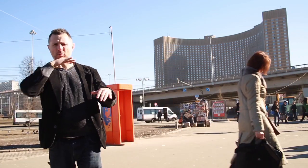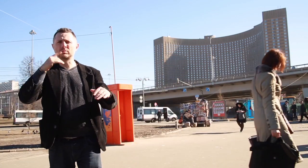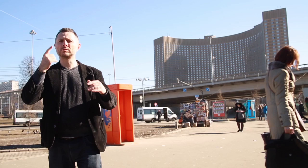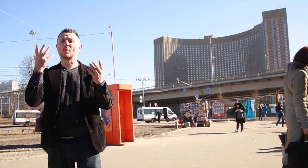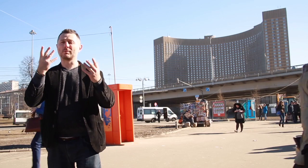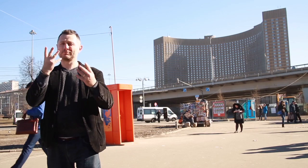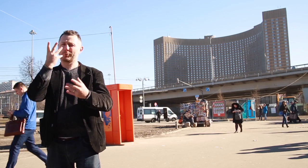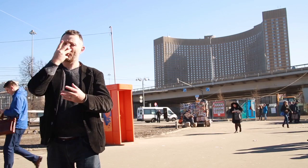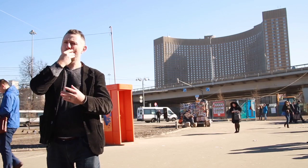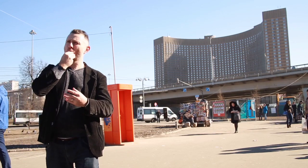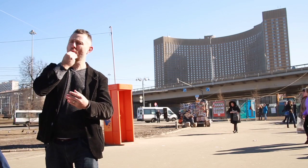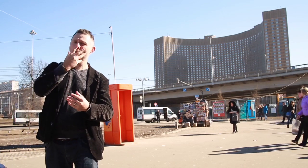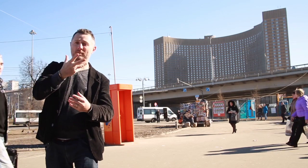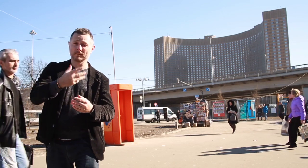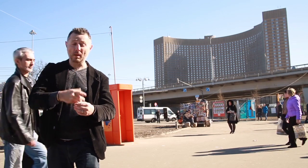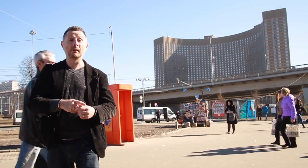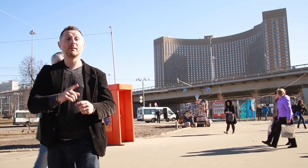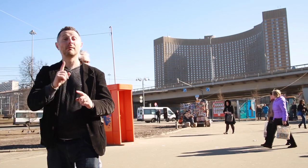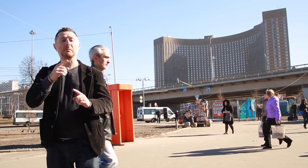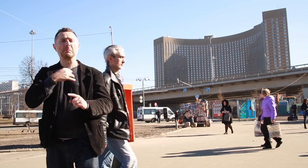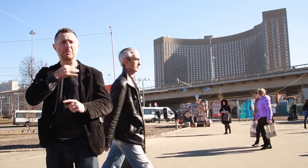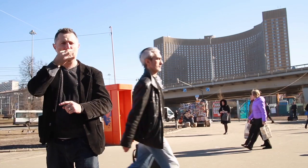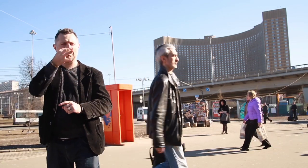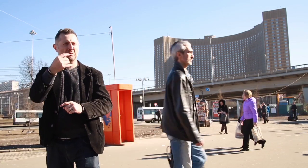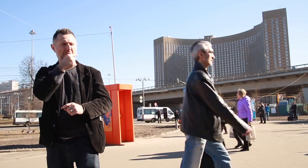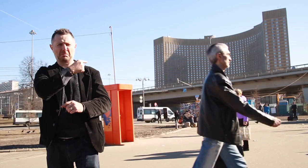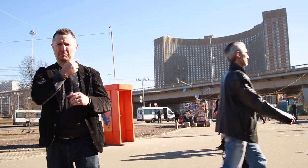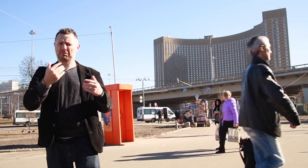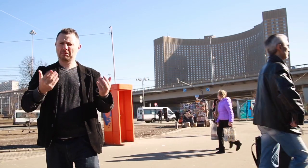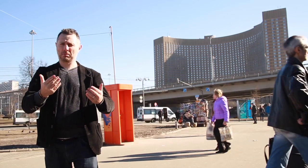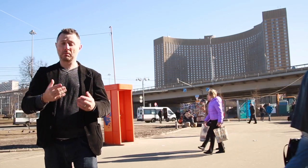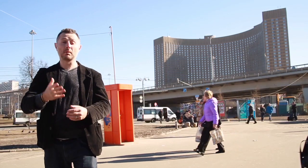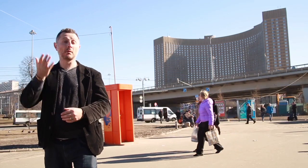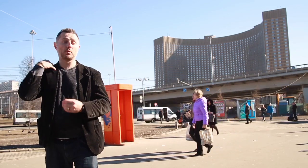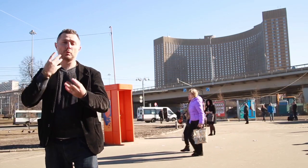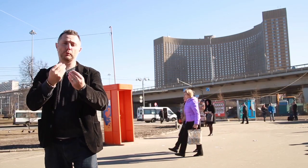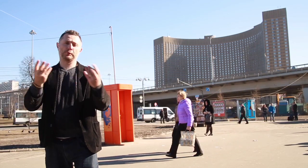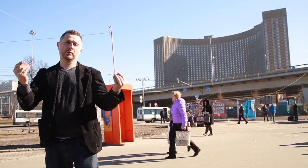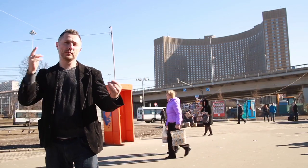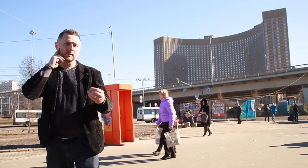people liked to meet and buy clothes and goods from foreign visitors. Deaf speculators also liked